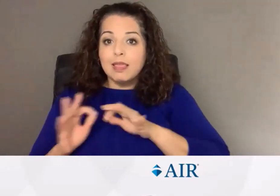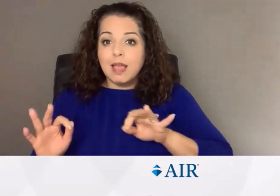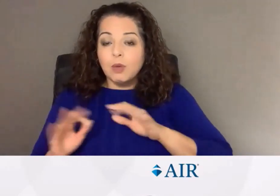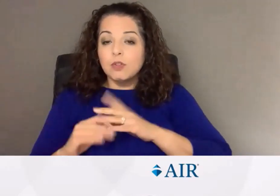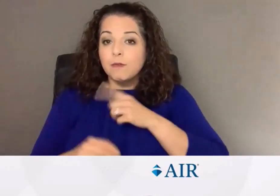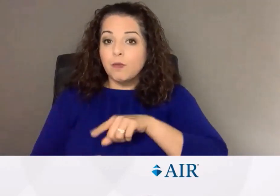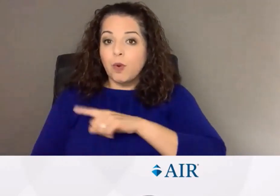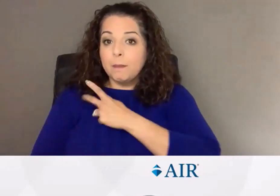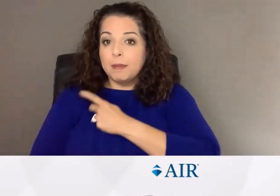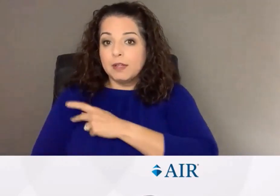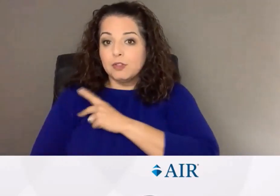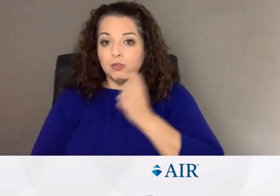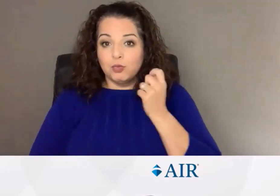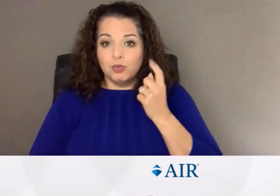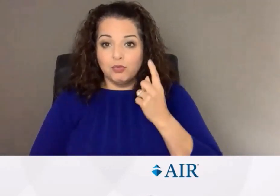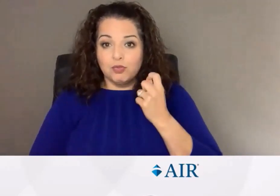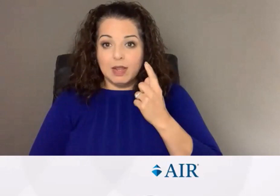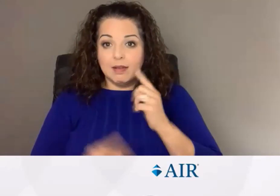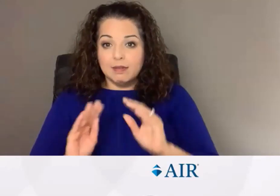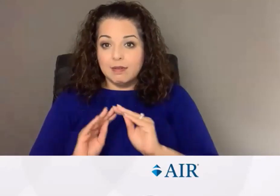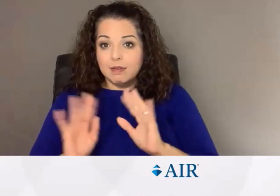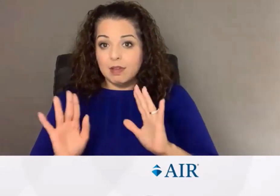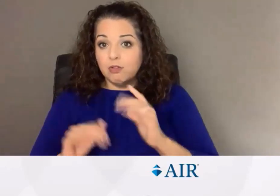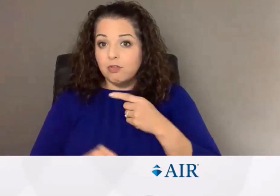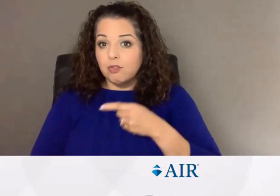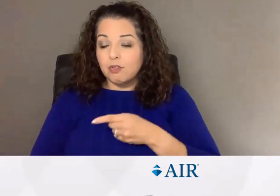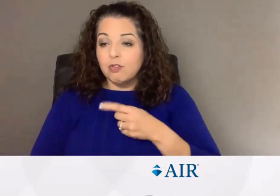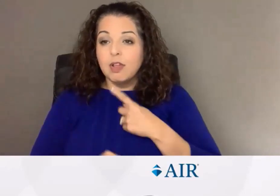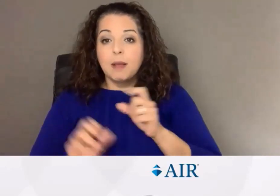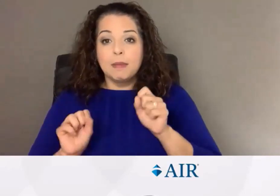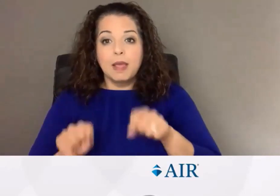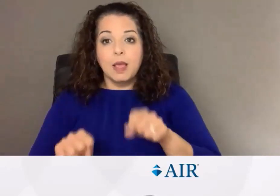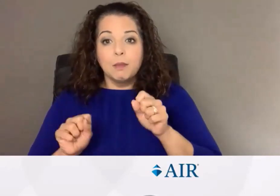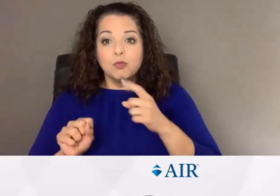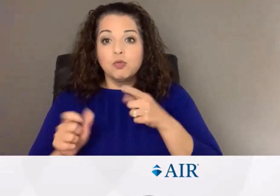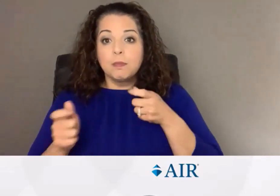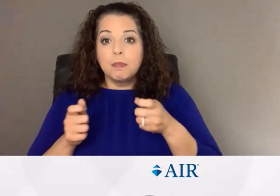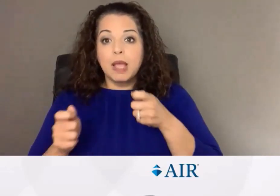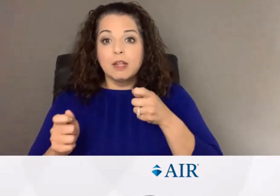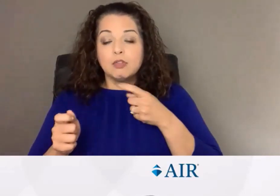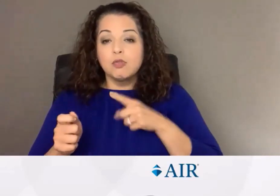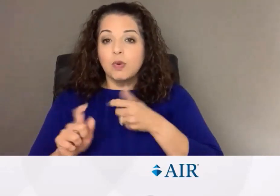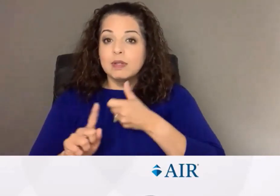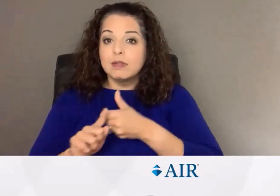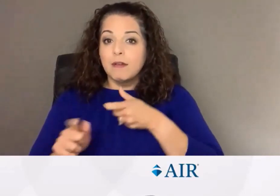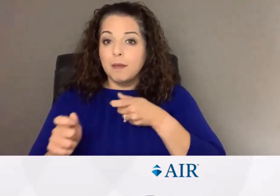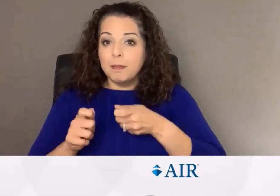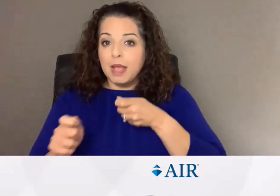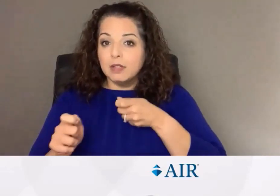and be able to manage or self-manage themselves.